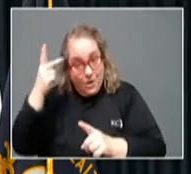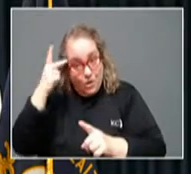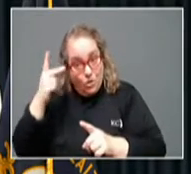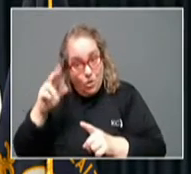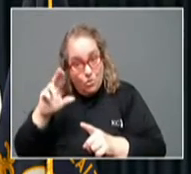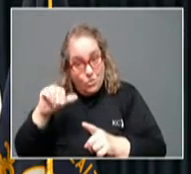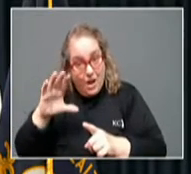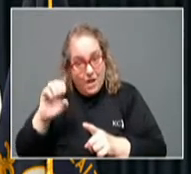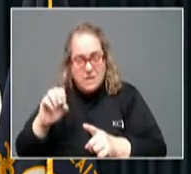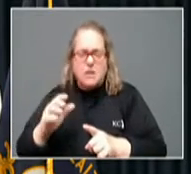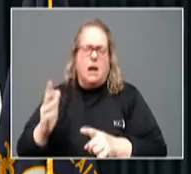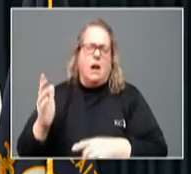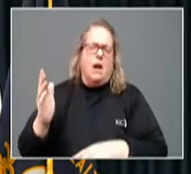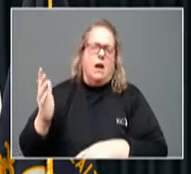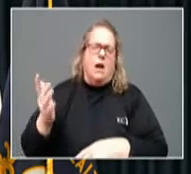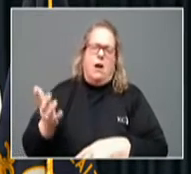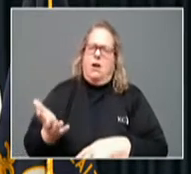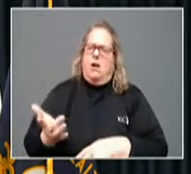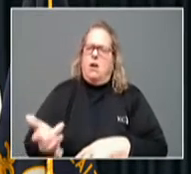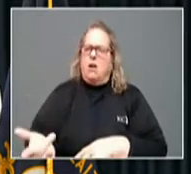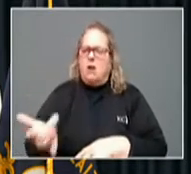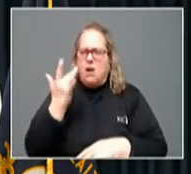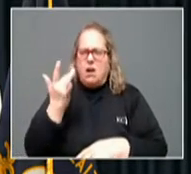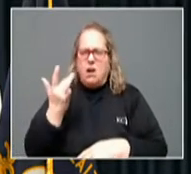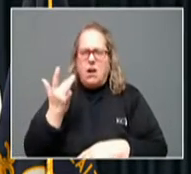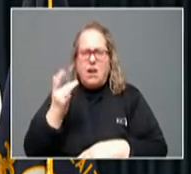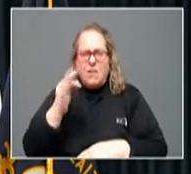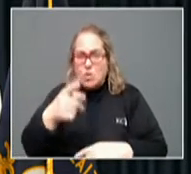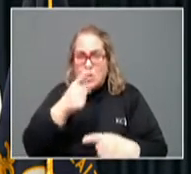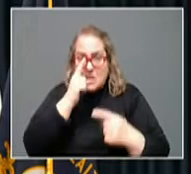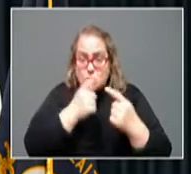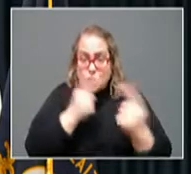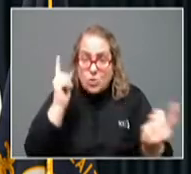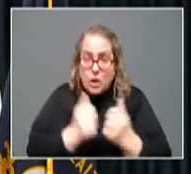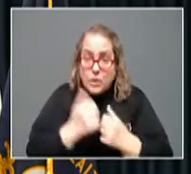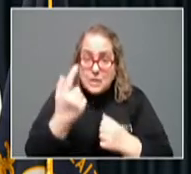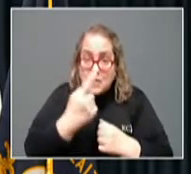them. This, I mean, any level of violence for that reason or for that